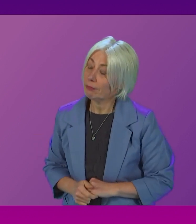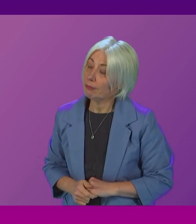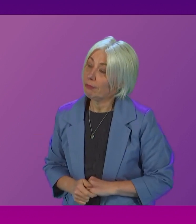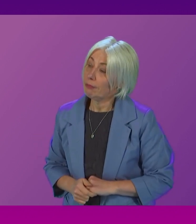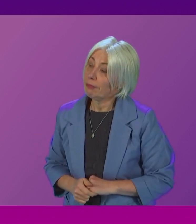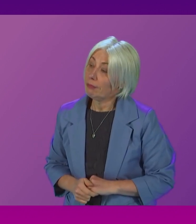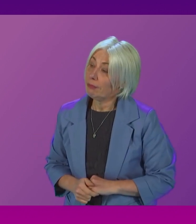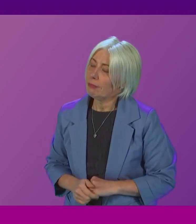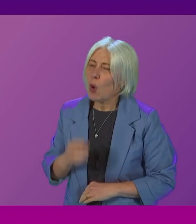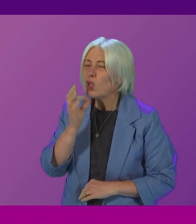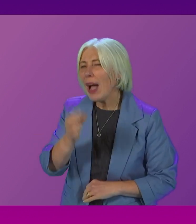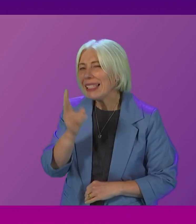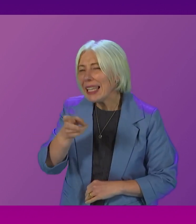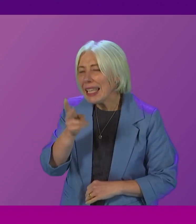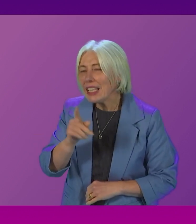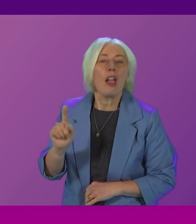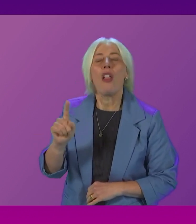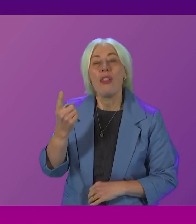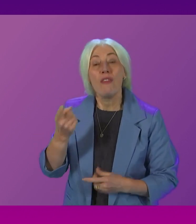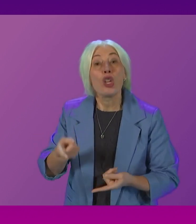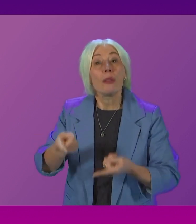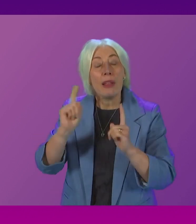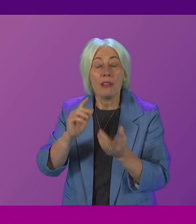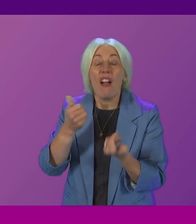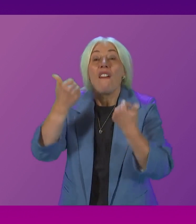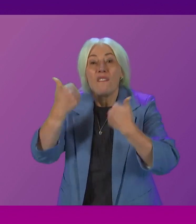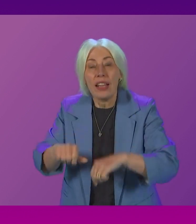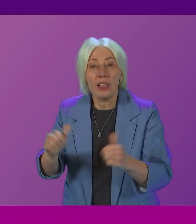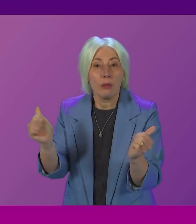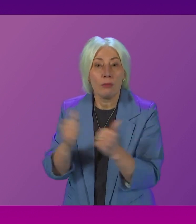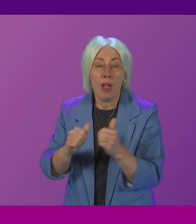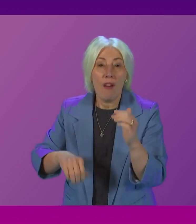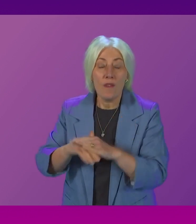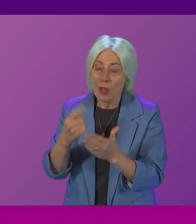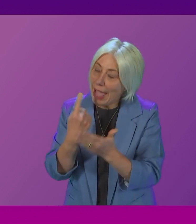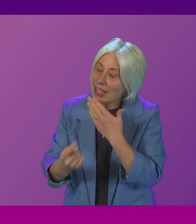May I ask again whether the First Minister will finally grant a full independent inquiry for the